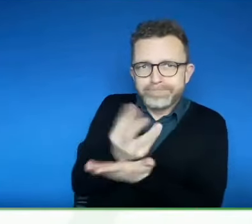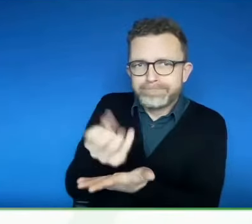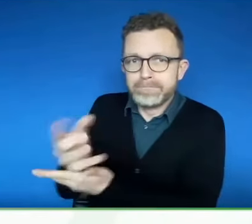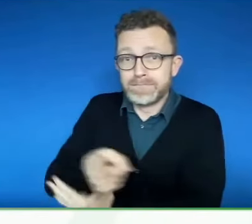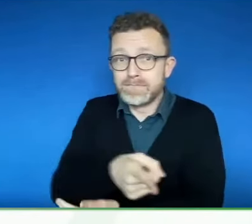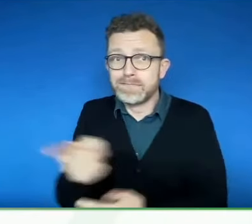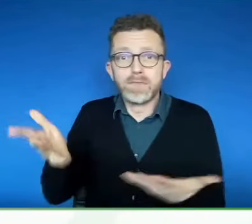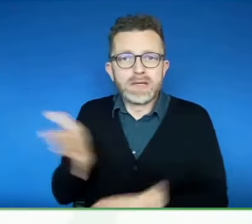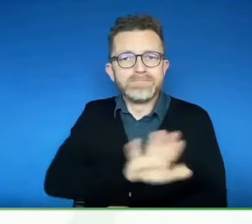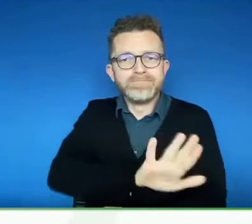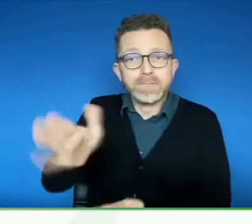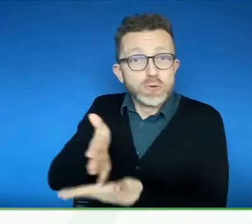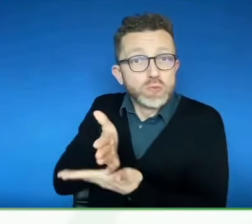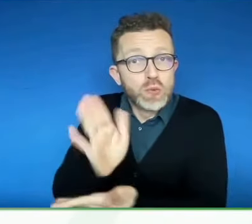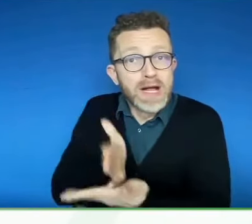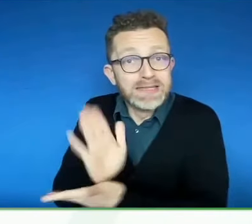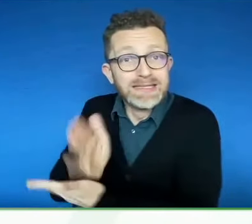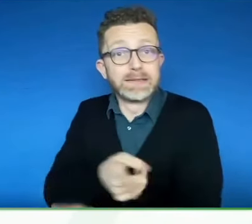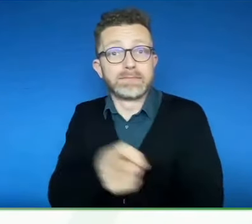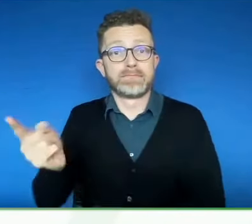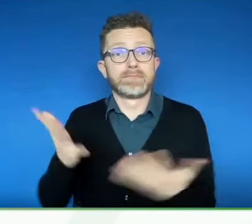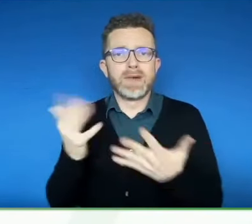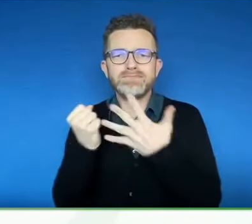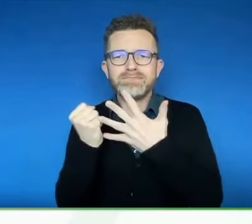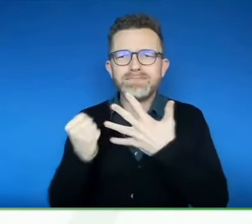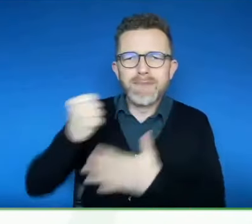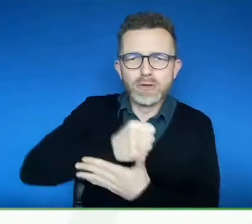Identify what's going on, do the research and come with a plan.